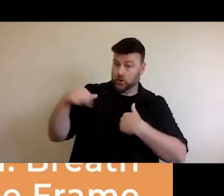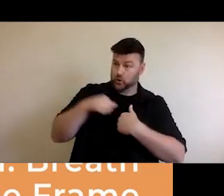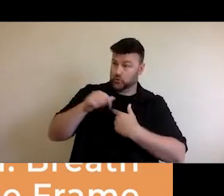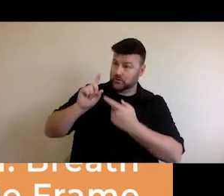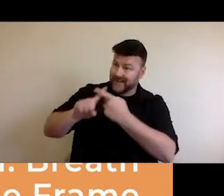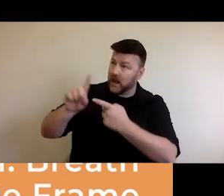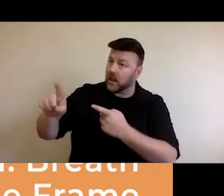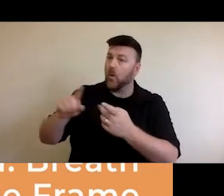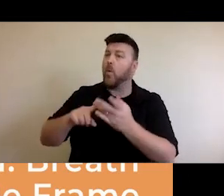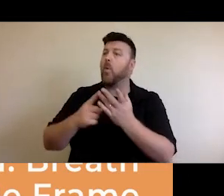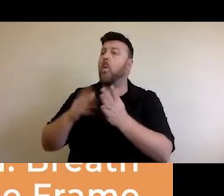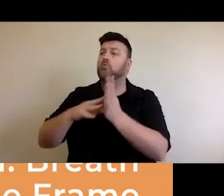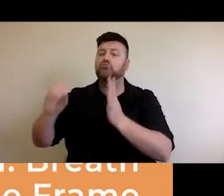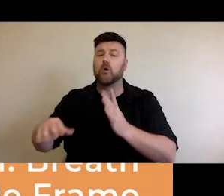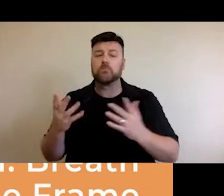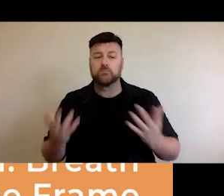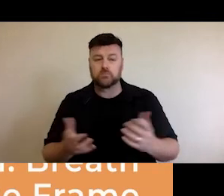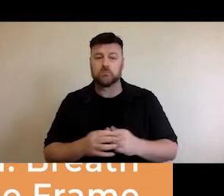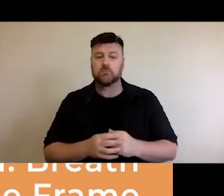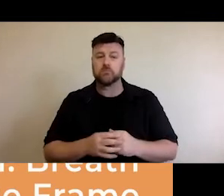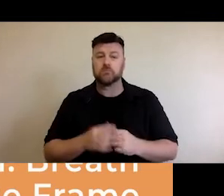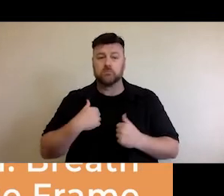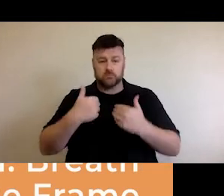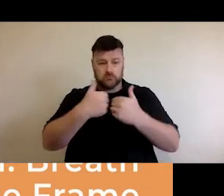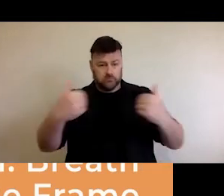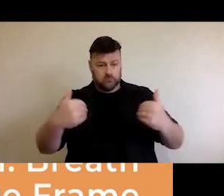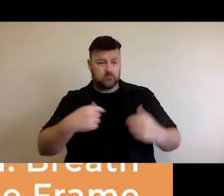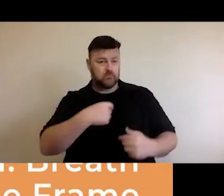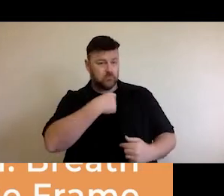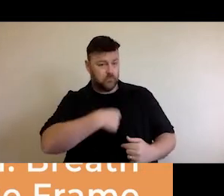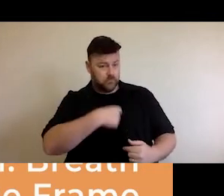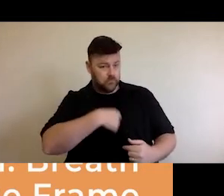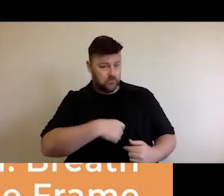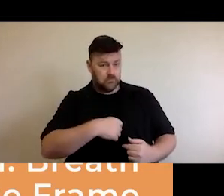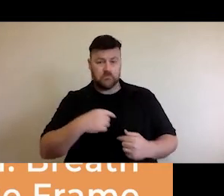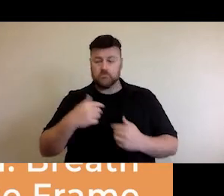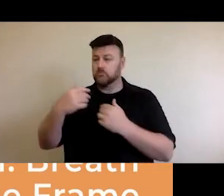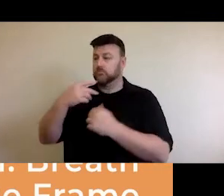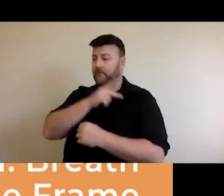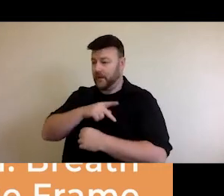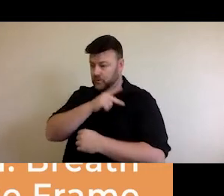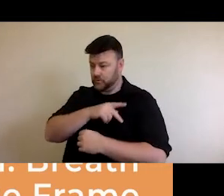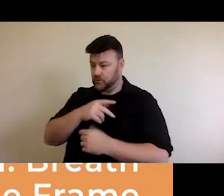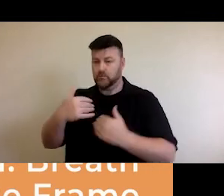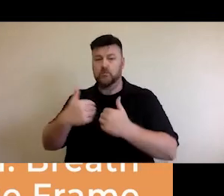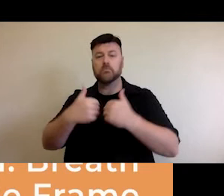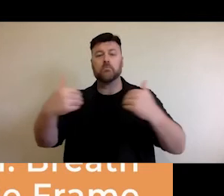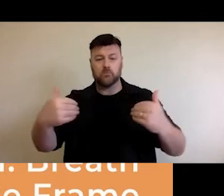create a strong foundation around personal and professional purpose as a leader of your organisation, you will set a really strong platform